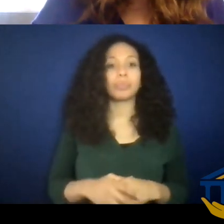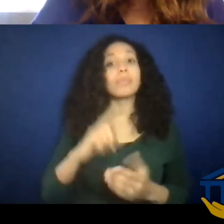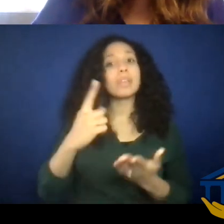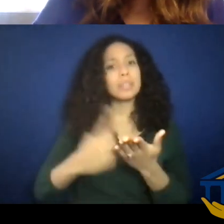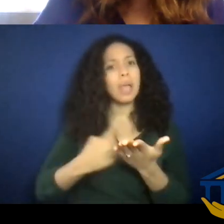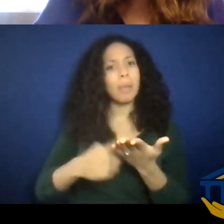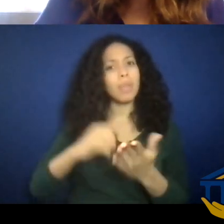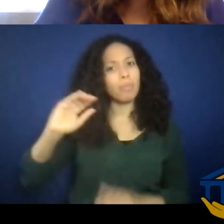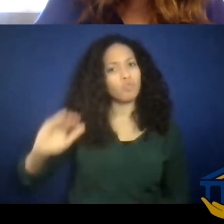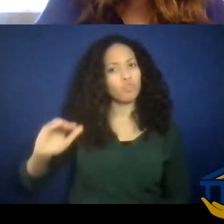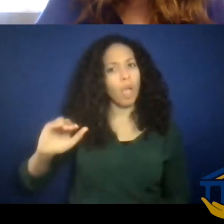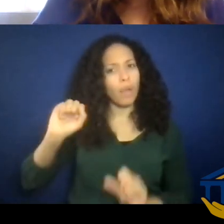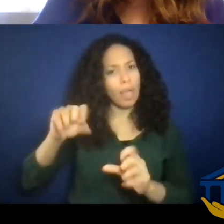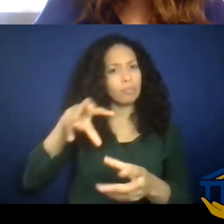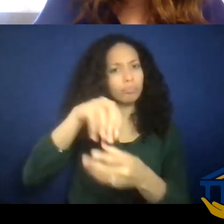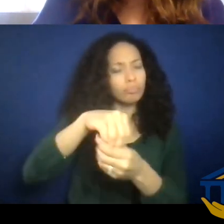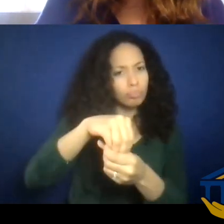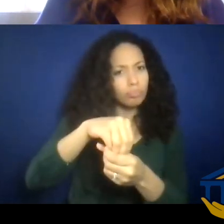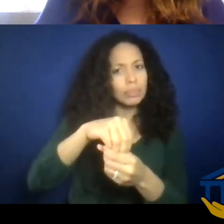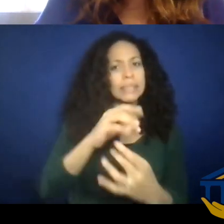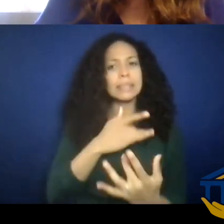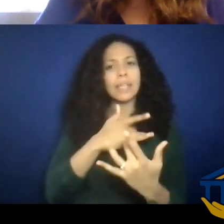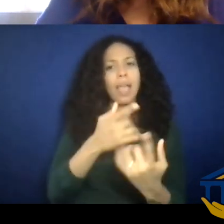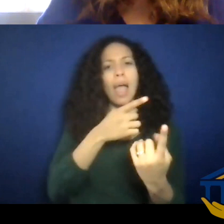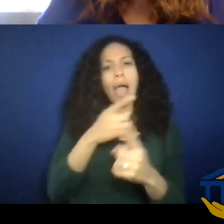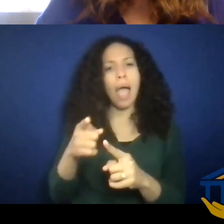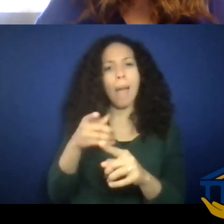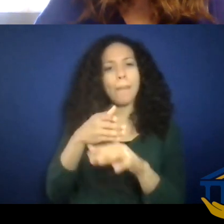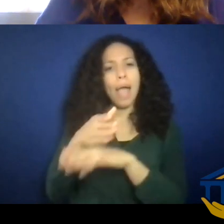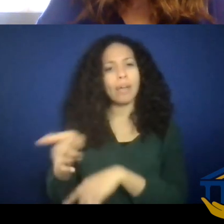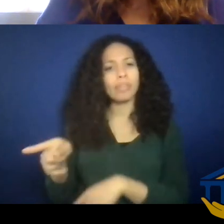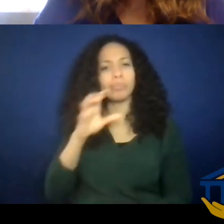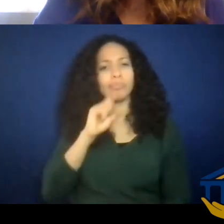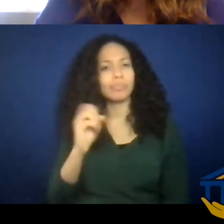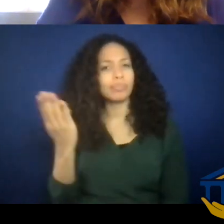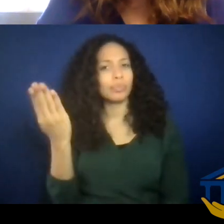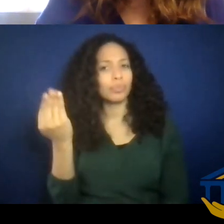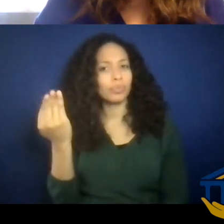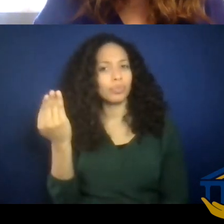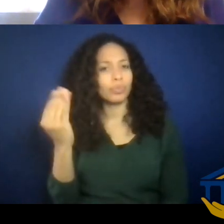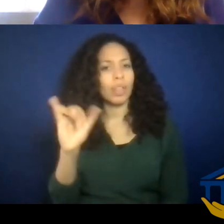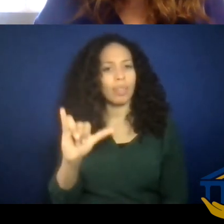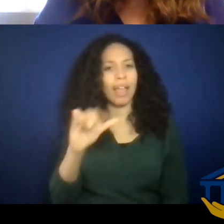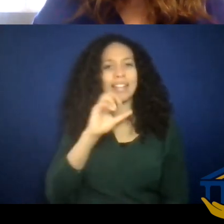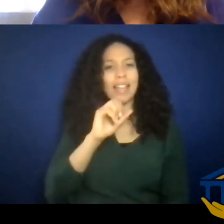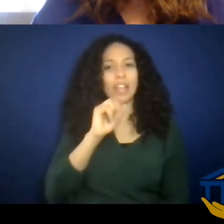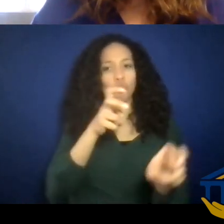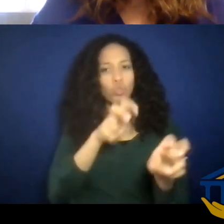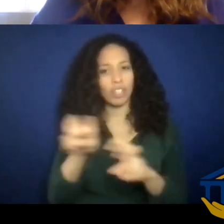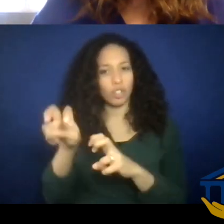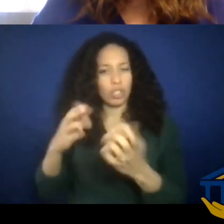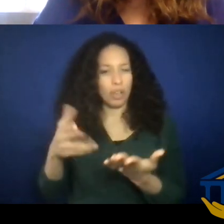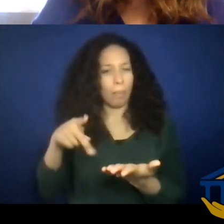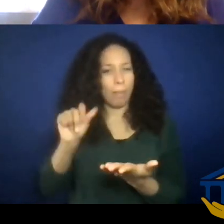typically happens after age 14 which is the age of transition in Pennsylvania. The team will invite